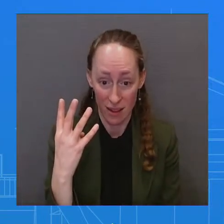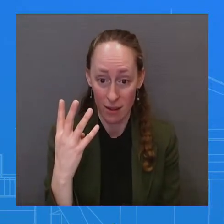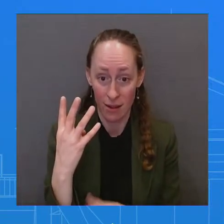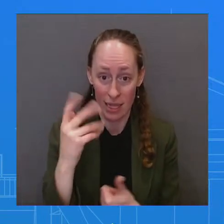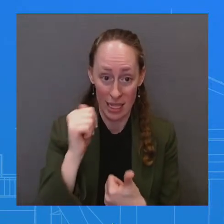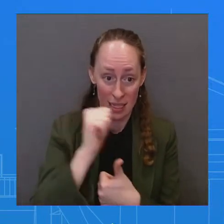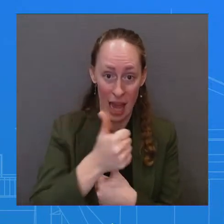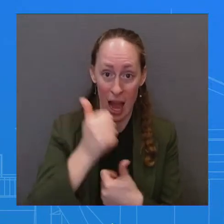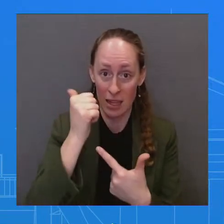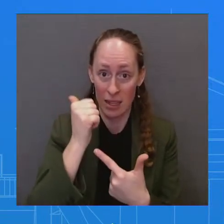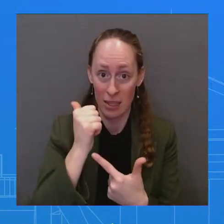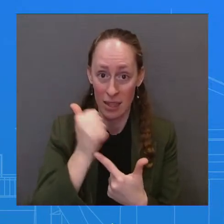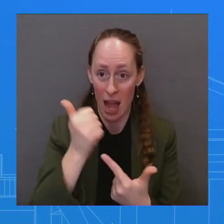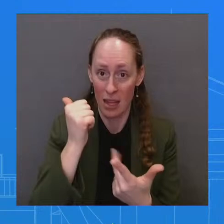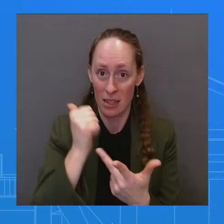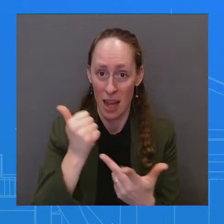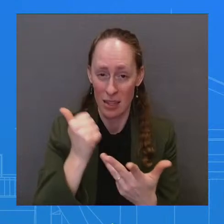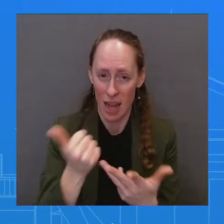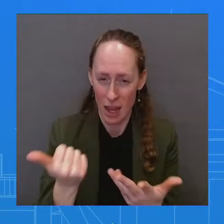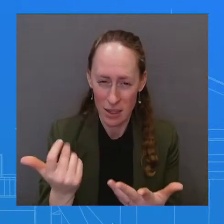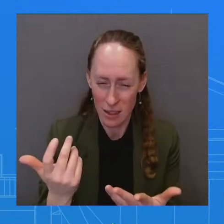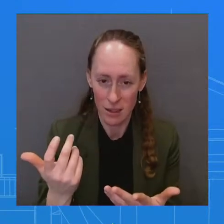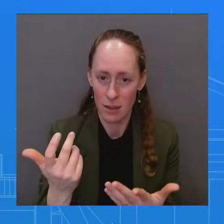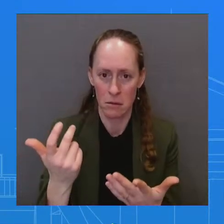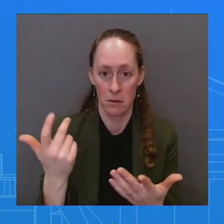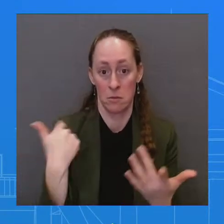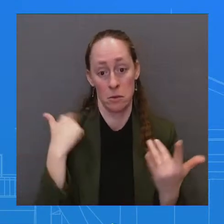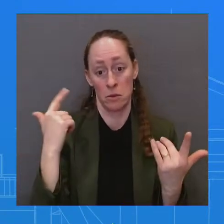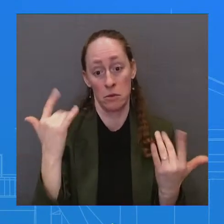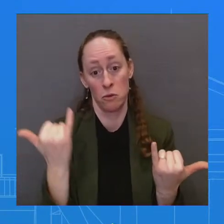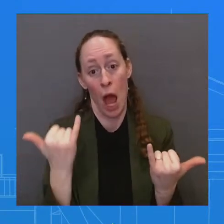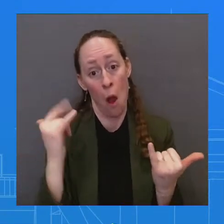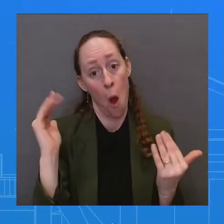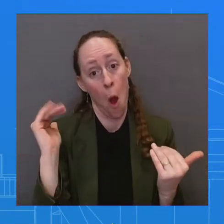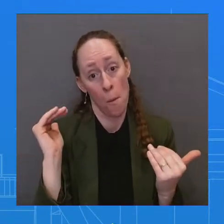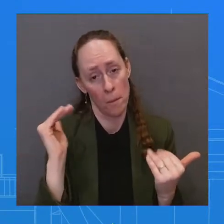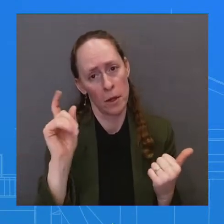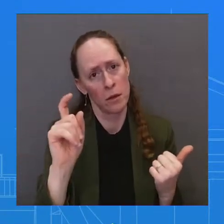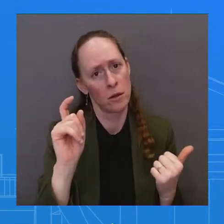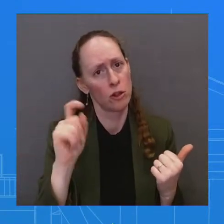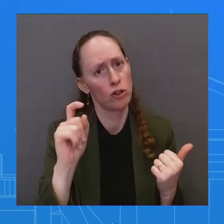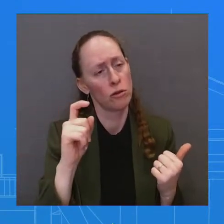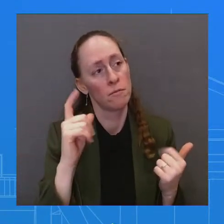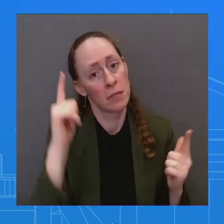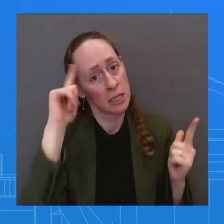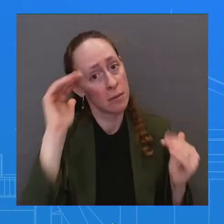that will have somewhere in the neighborhood of about 13 -- is what we're hoping for today. So, that's just -- you know, that's just basic math: